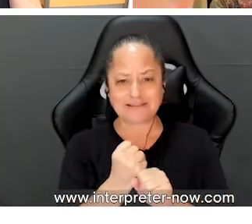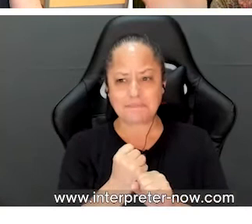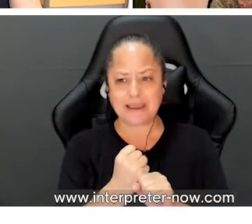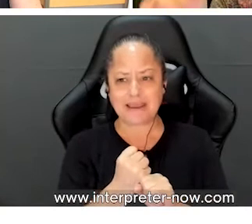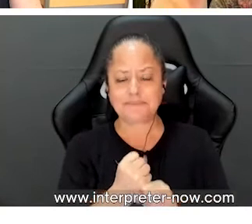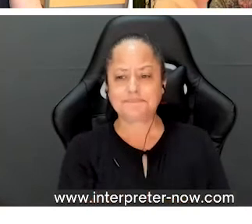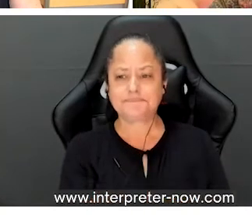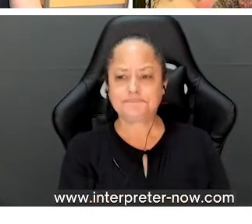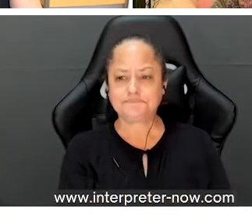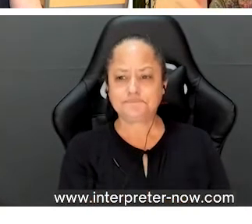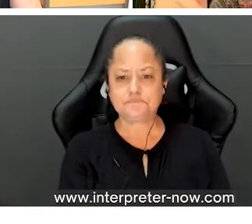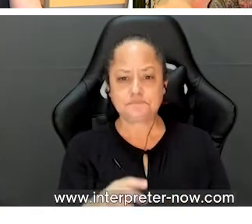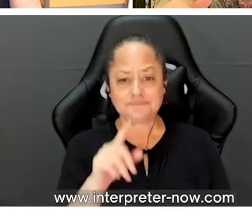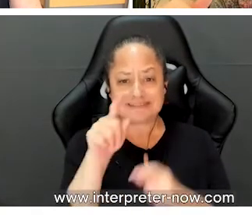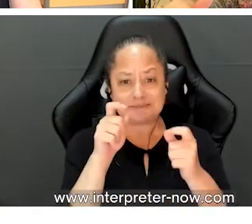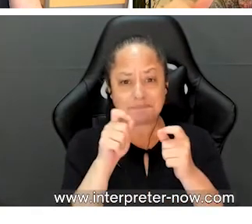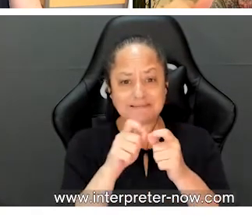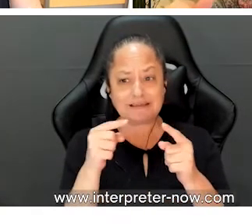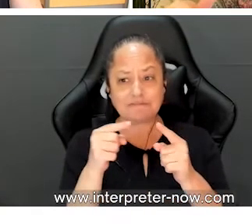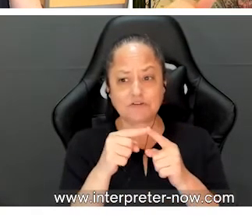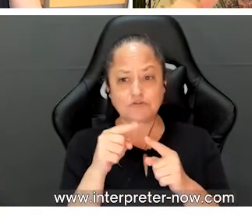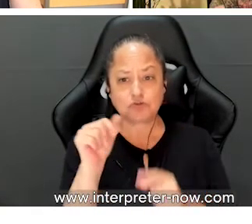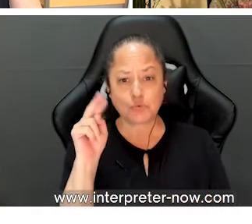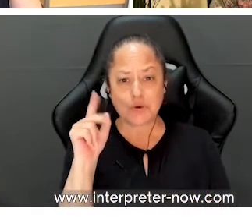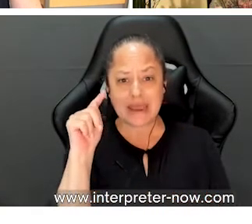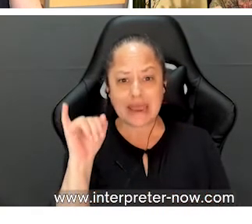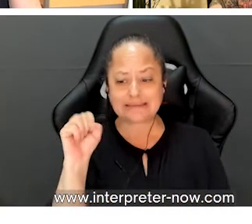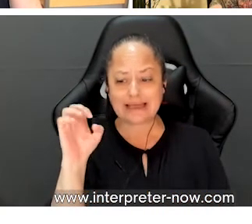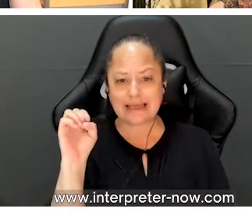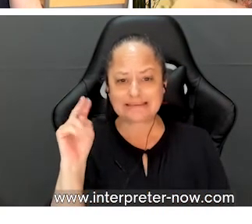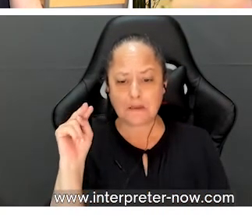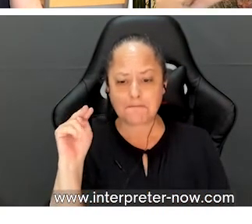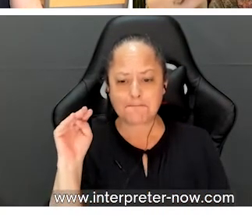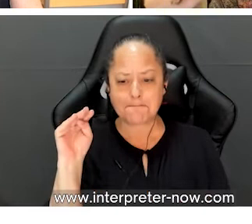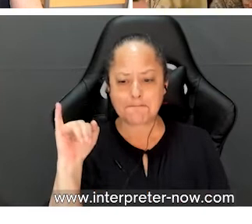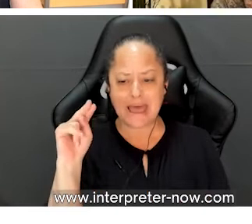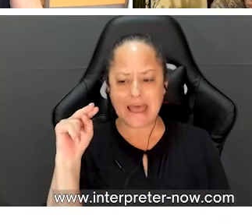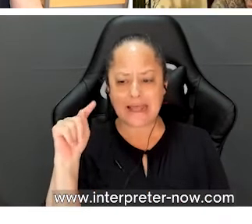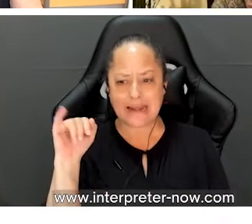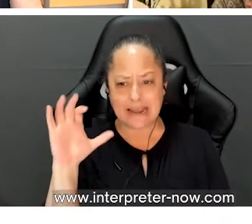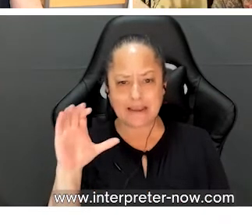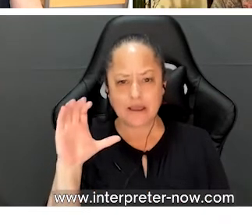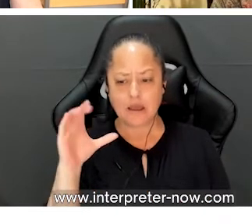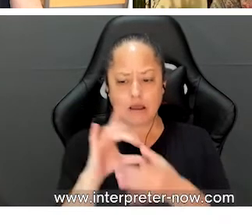So having said that, speaking specifically to the anti-semitic comments by Kanye West